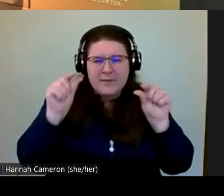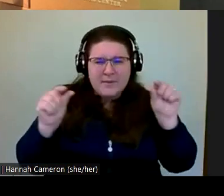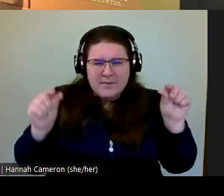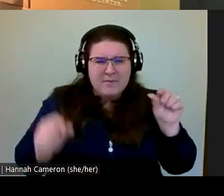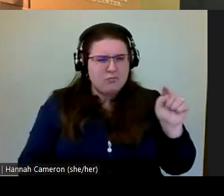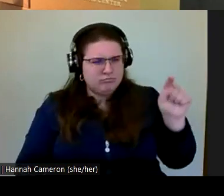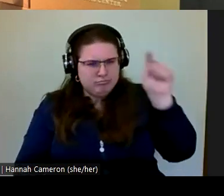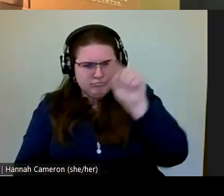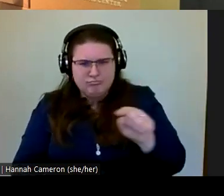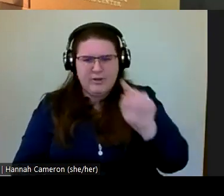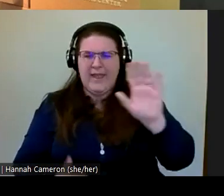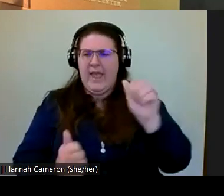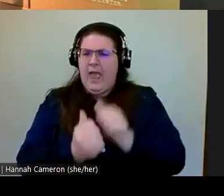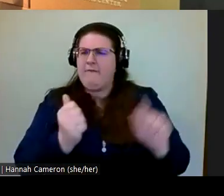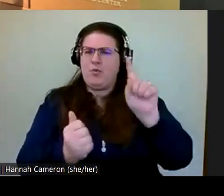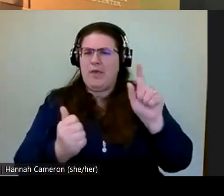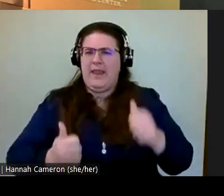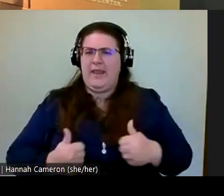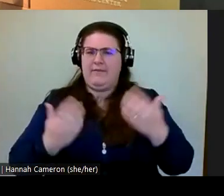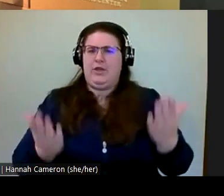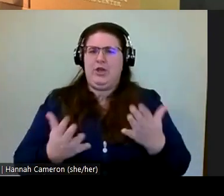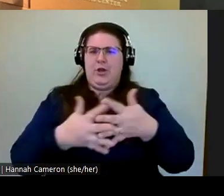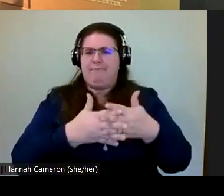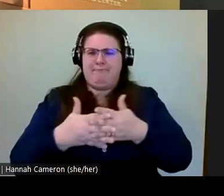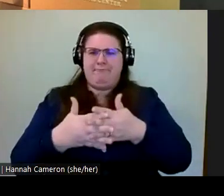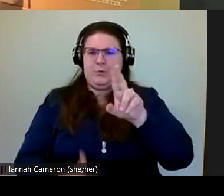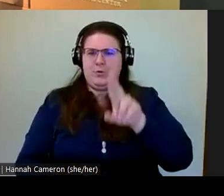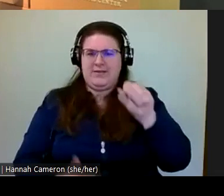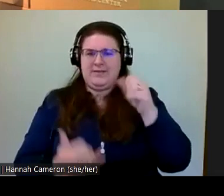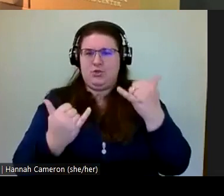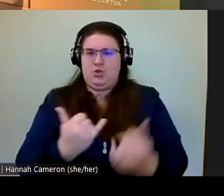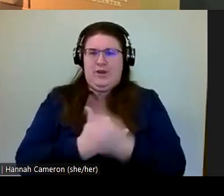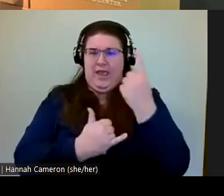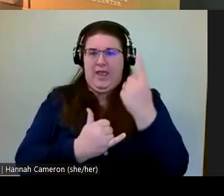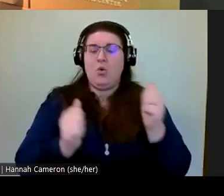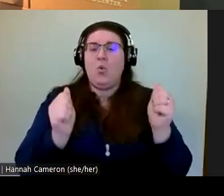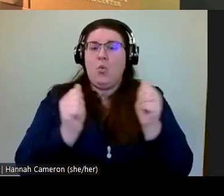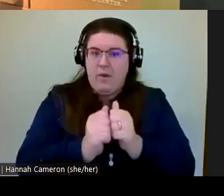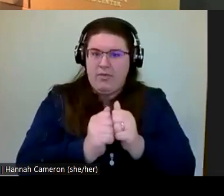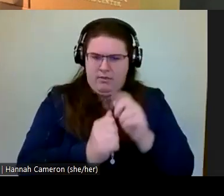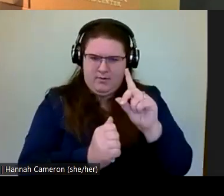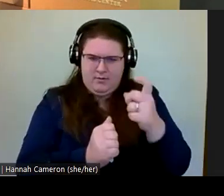the United States today with a diagnosable mental health or substance use problem something that